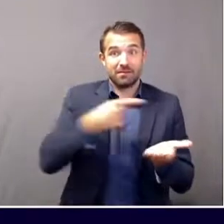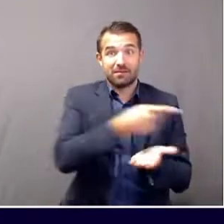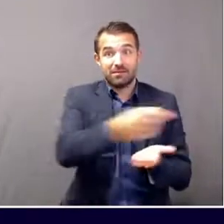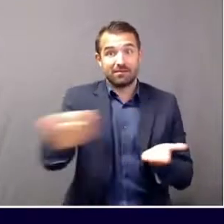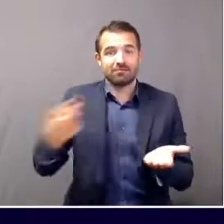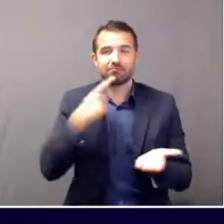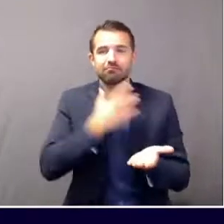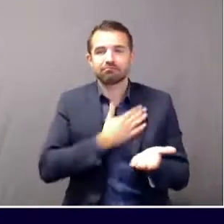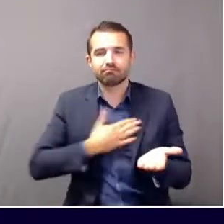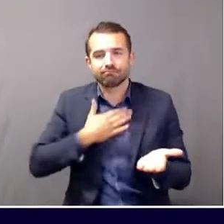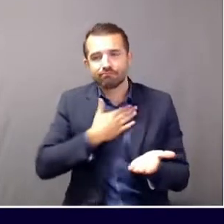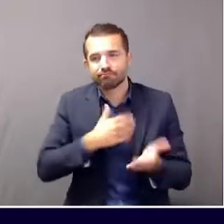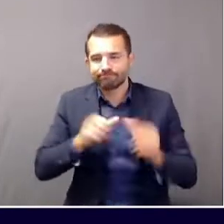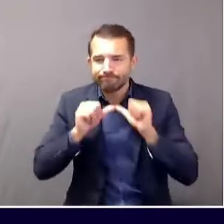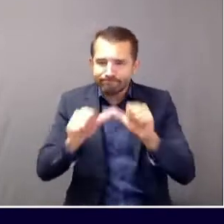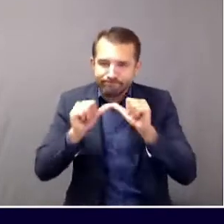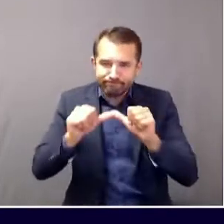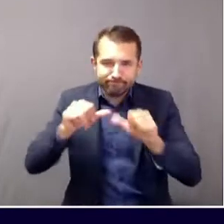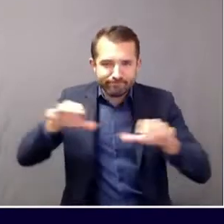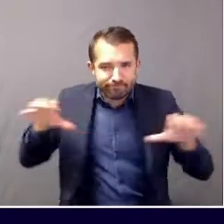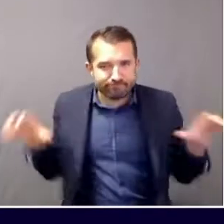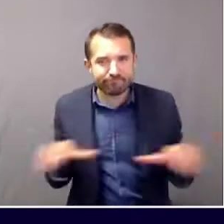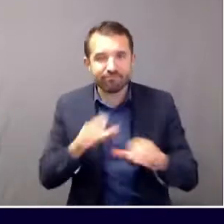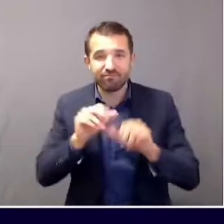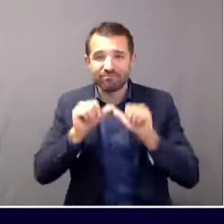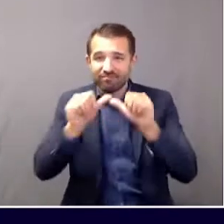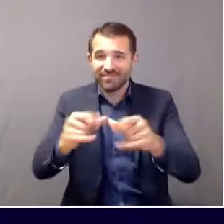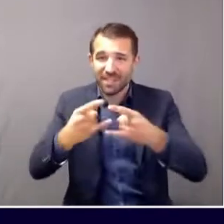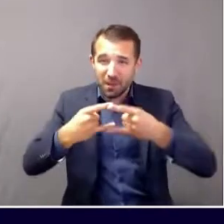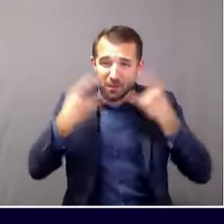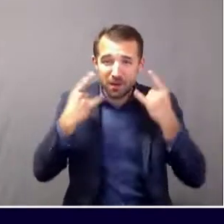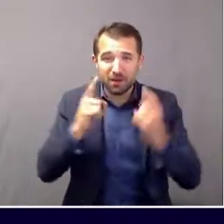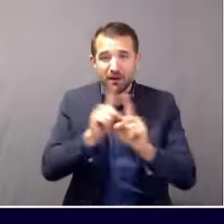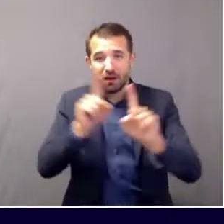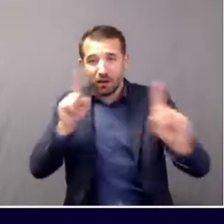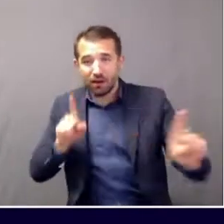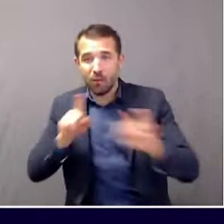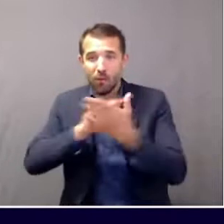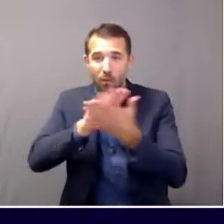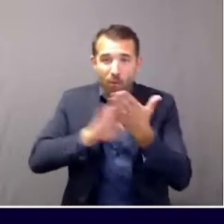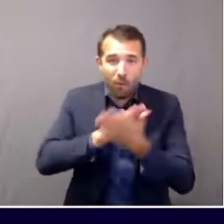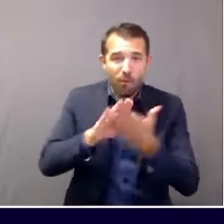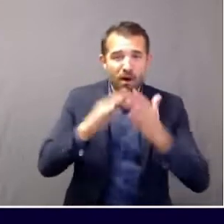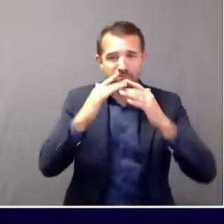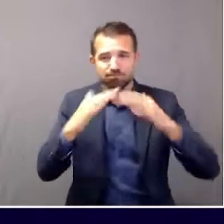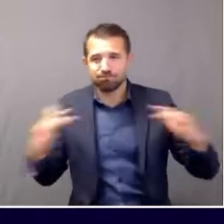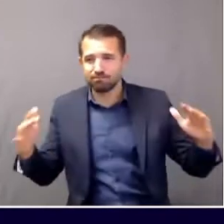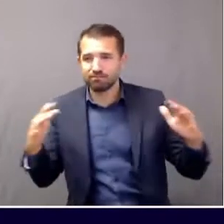some of the trends around code